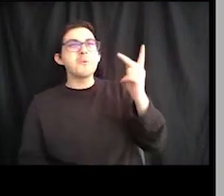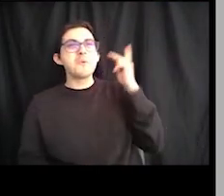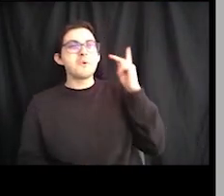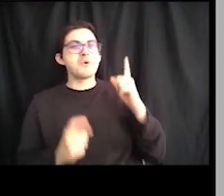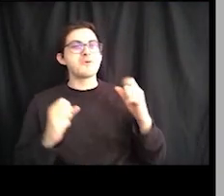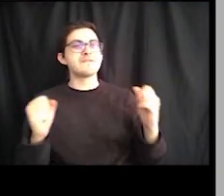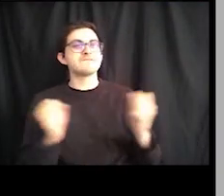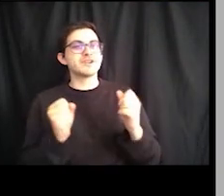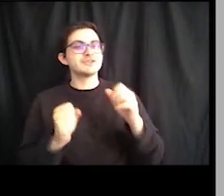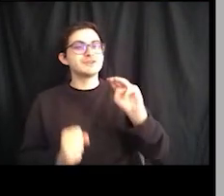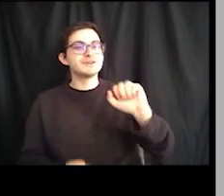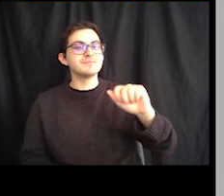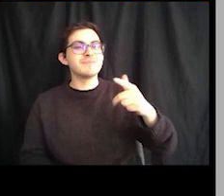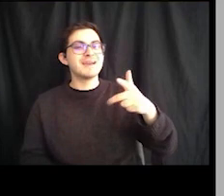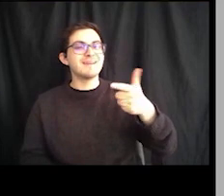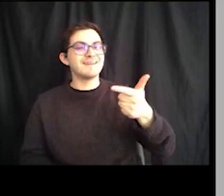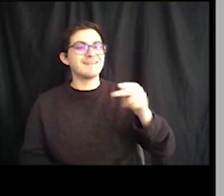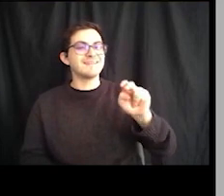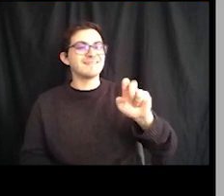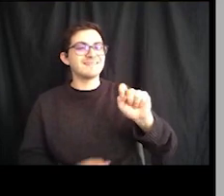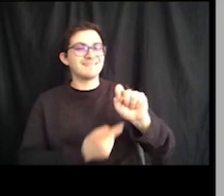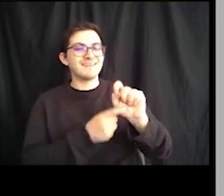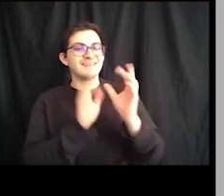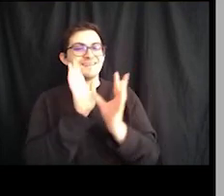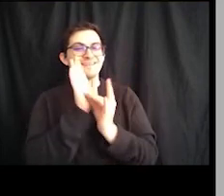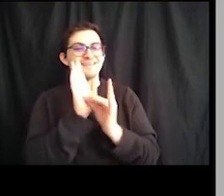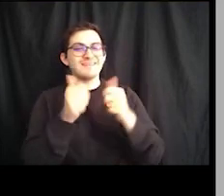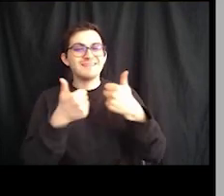Looks like it could be fun for a team. Yeah. That's really cool.